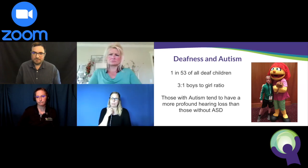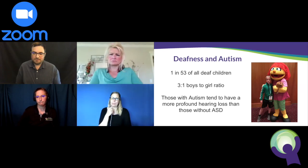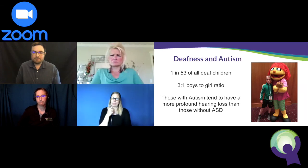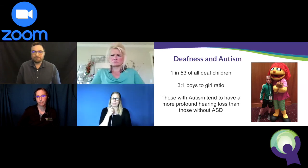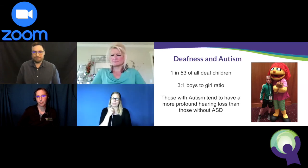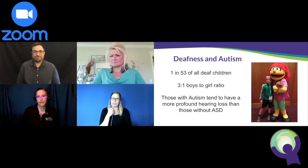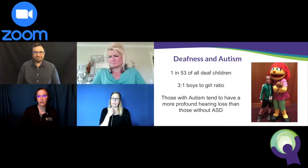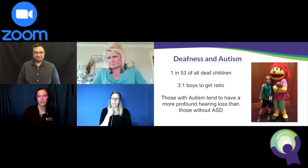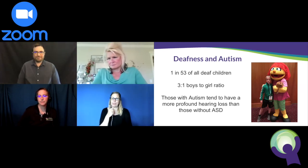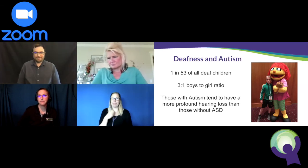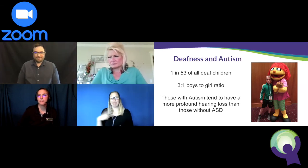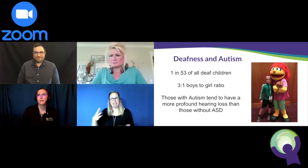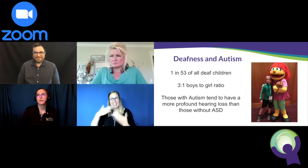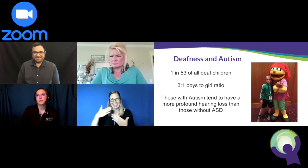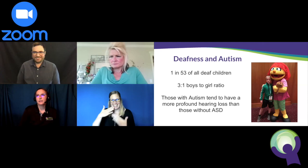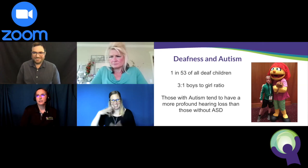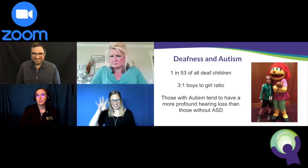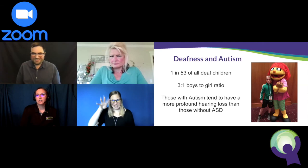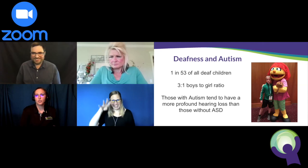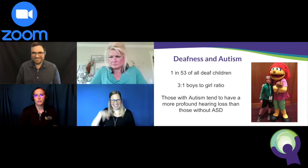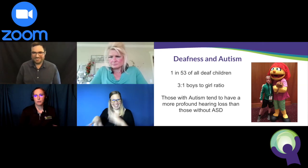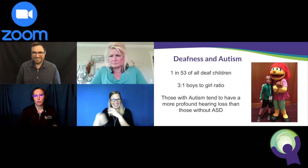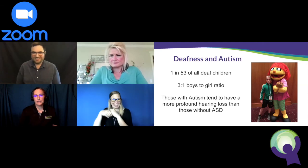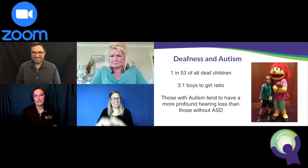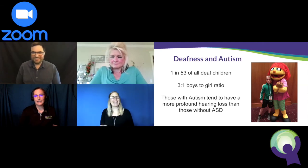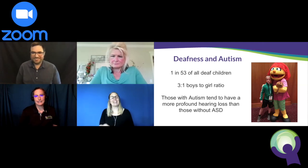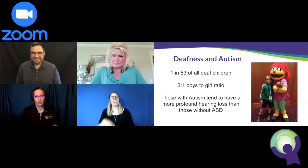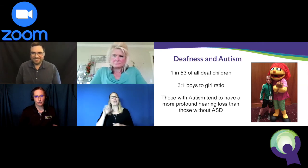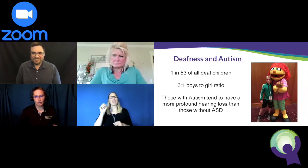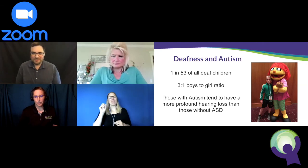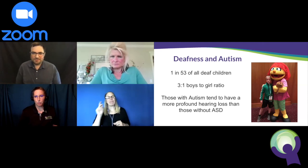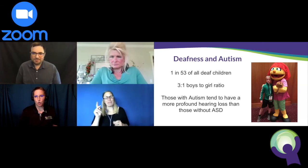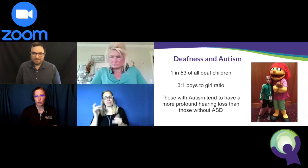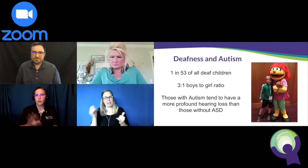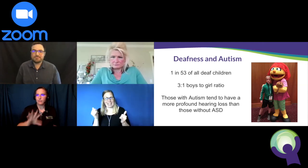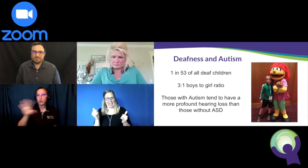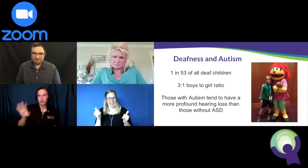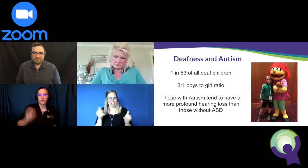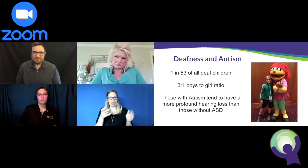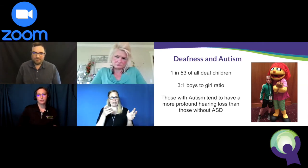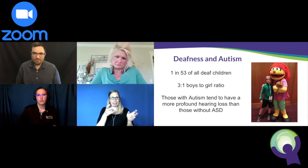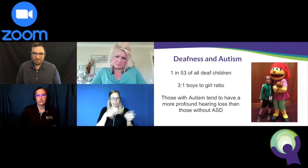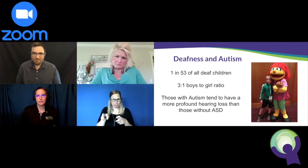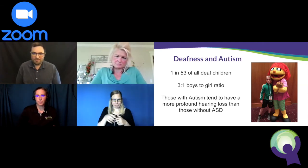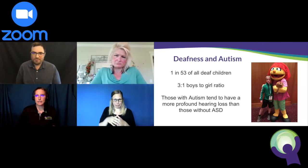Mary: Thank you, Ronda. So now we're going to get into a little bit more of our deeper topic